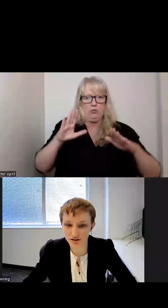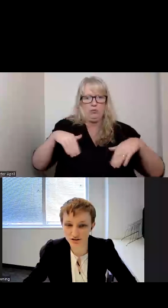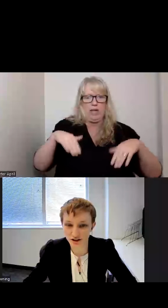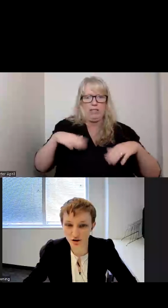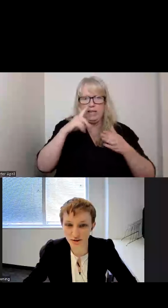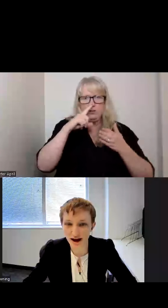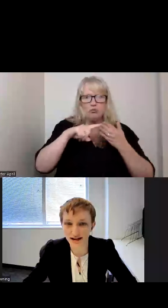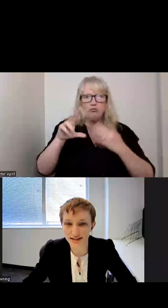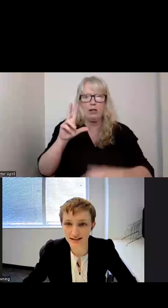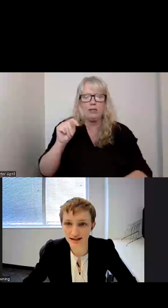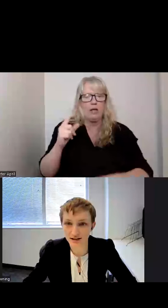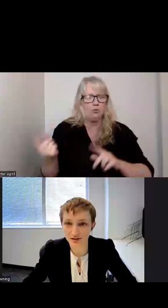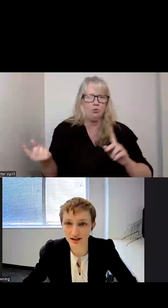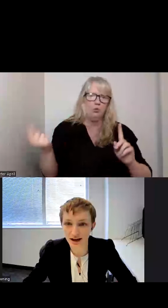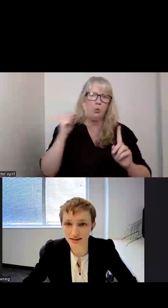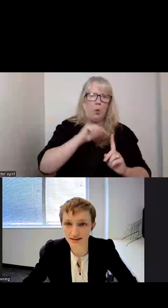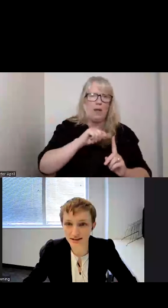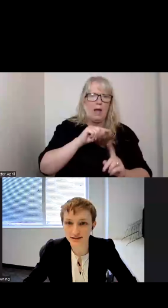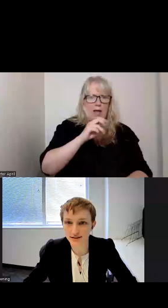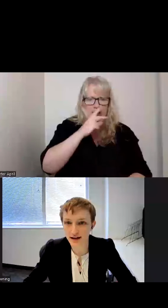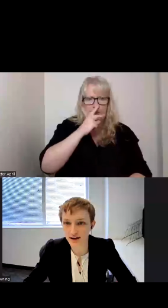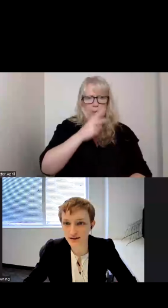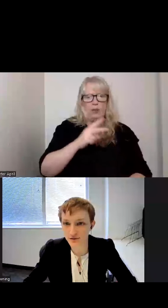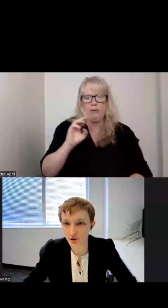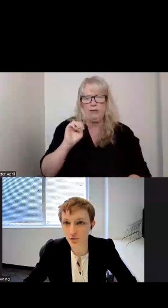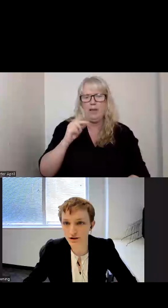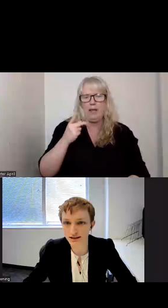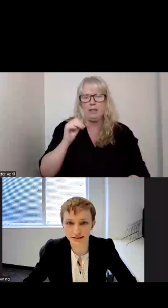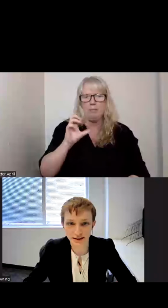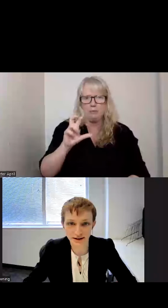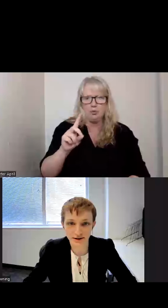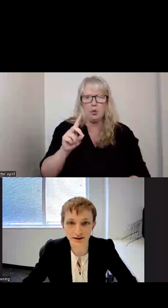ENCOURAGE YOU TO GO BACK AND LOOK AT THE RECORDING THERE.